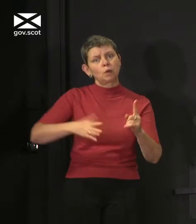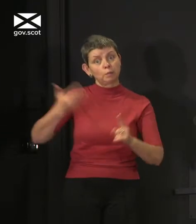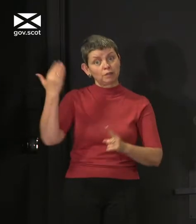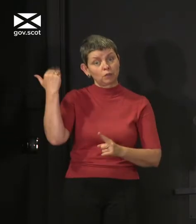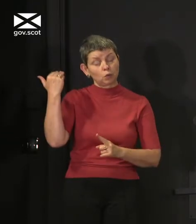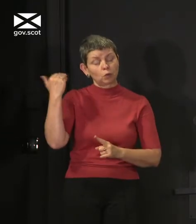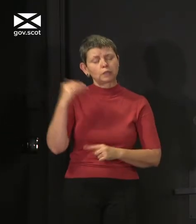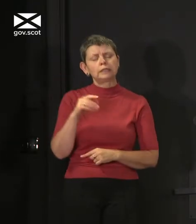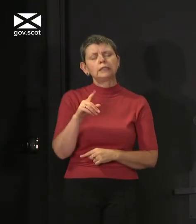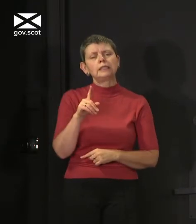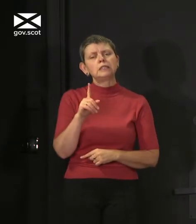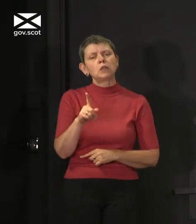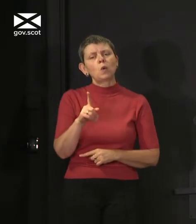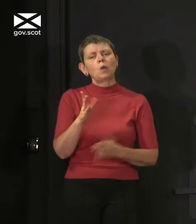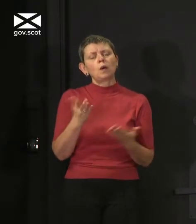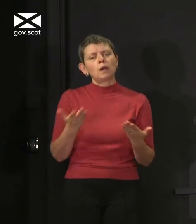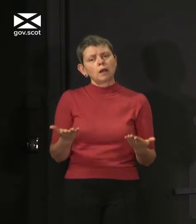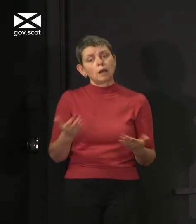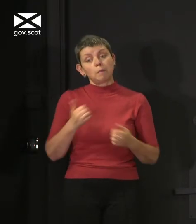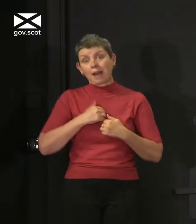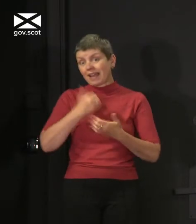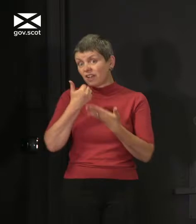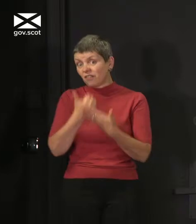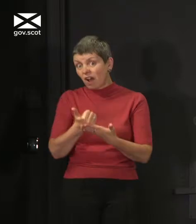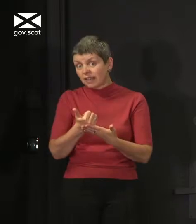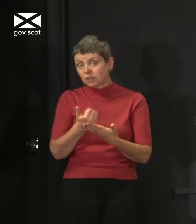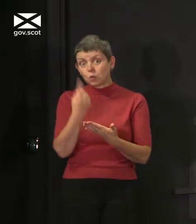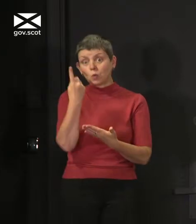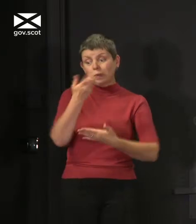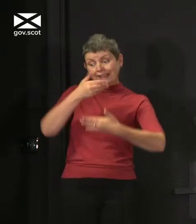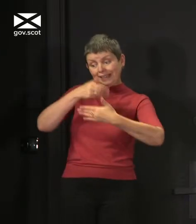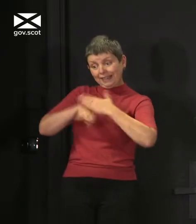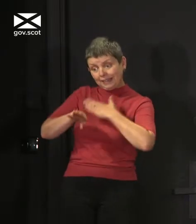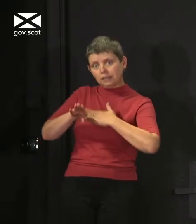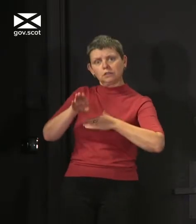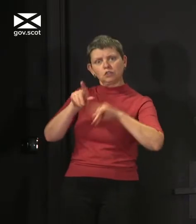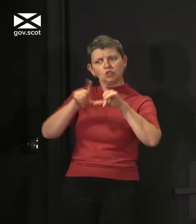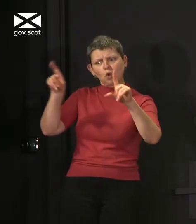advice to customers is to be respectful of that, and if a shop worker is saying to you,